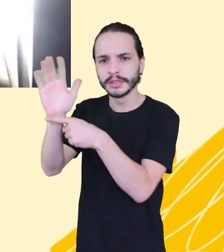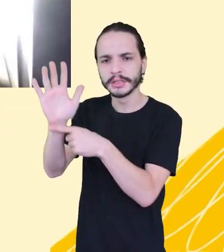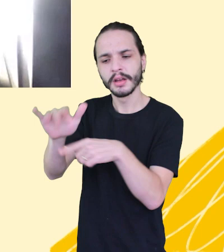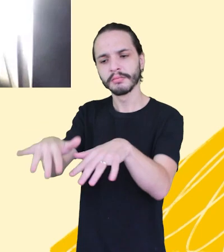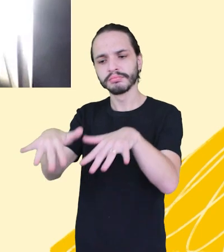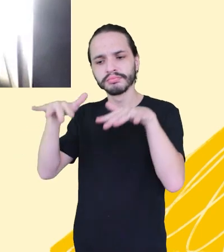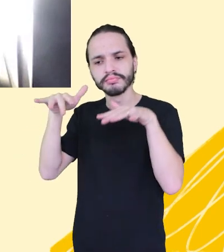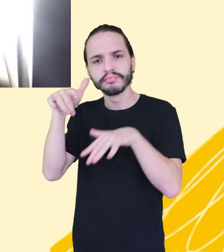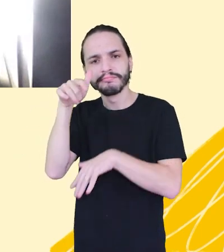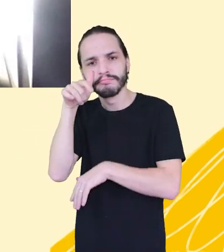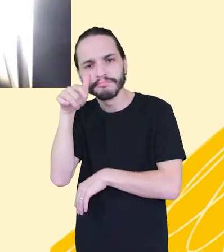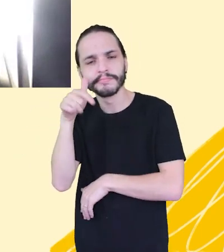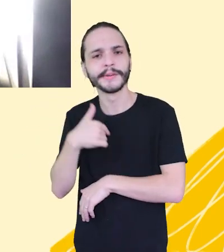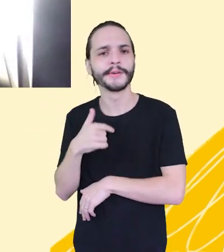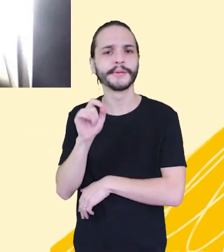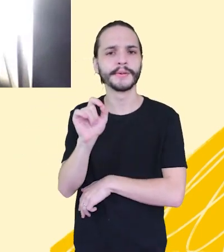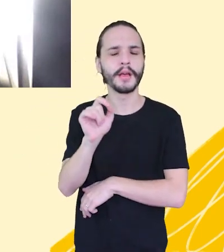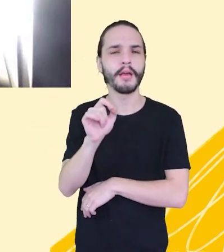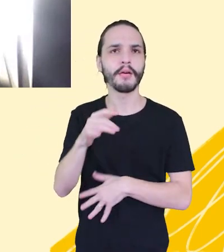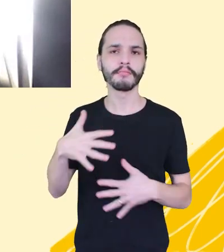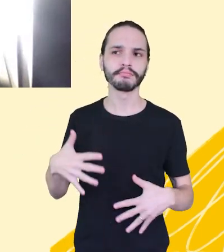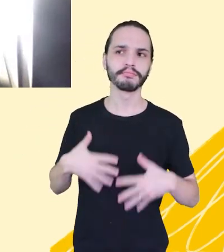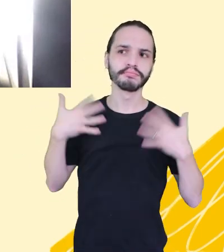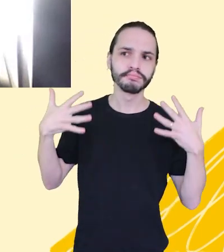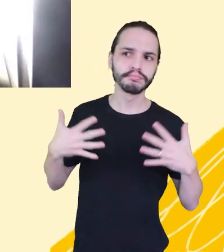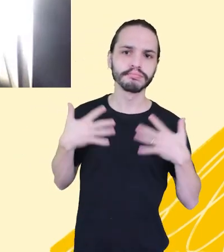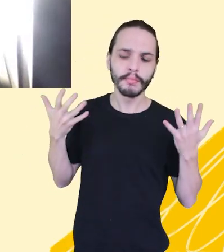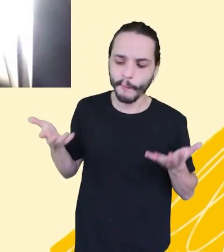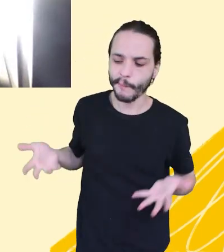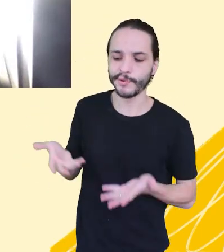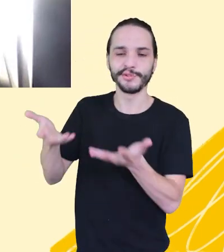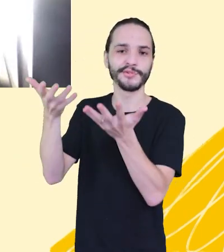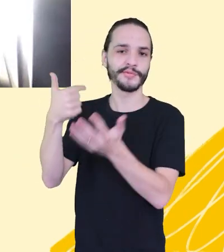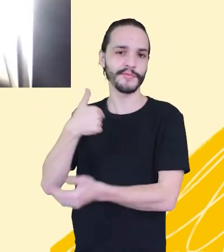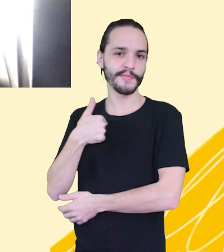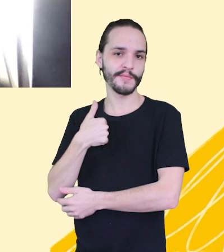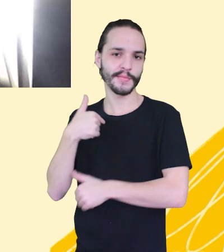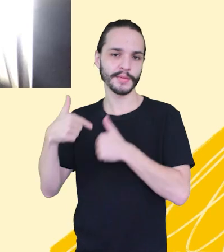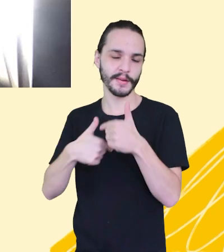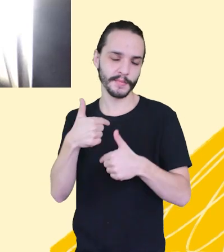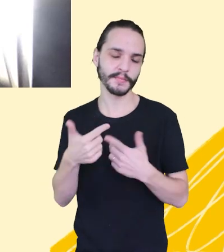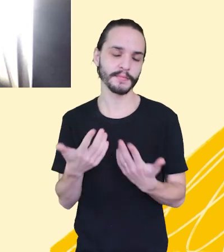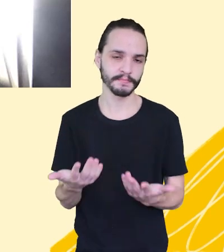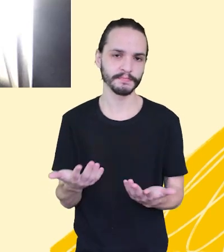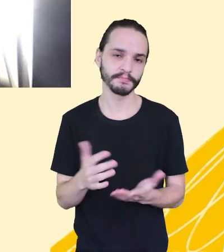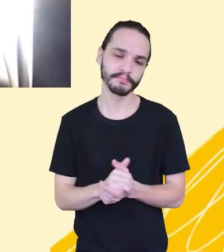was really very exciting for me. And... yes.